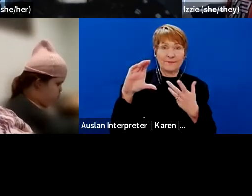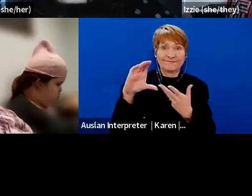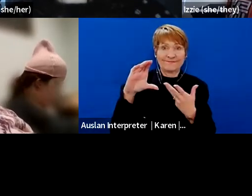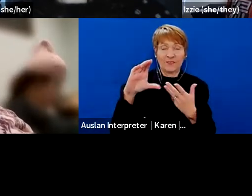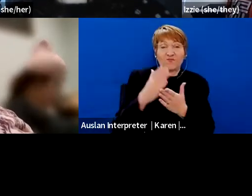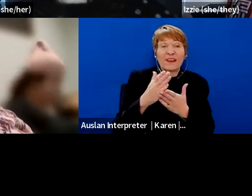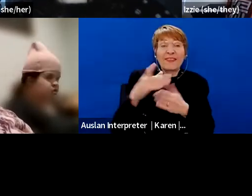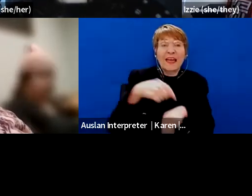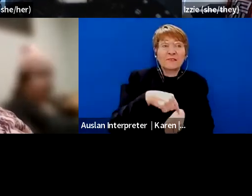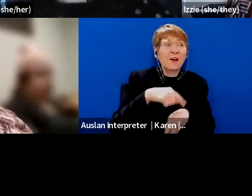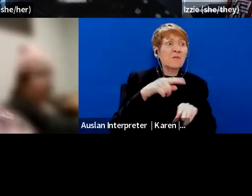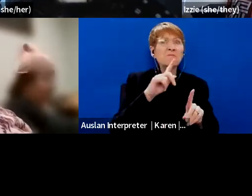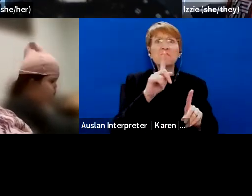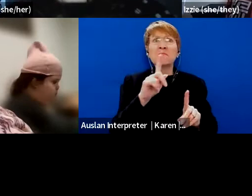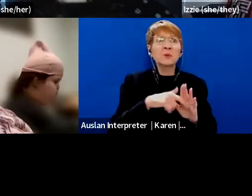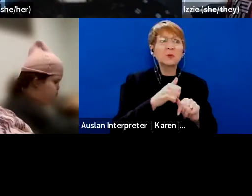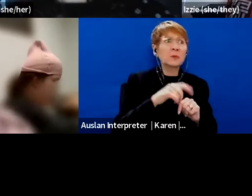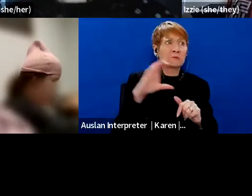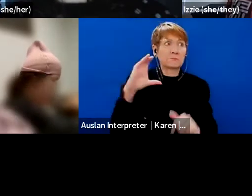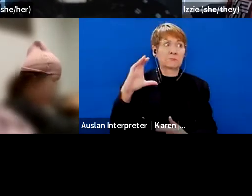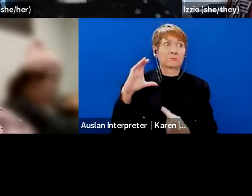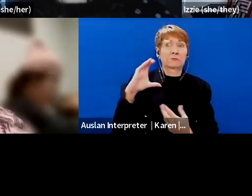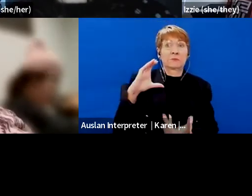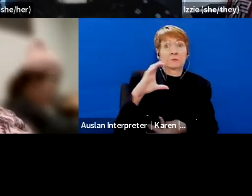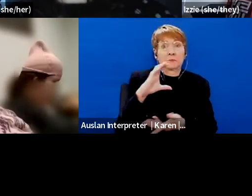information about and it was still fairly new to I think in 2011.